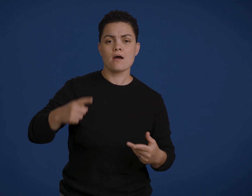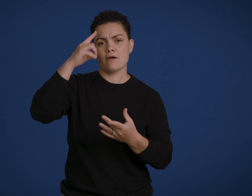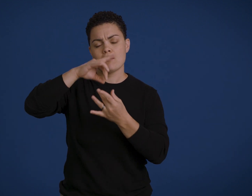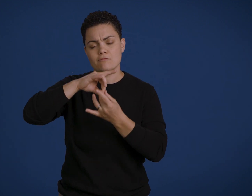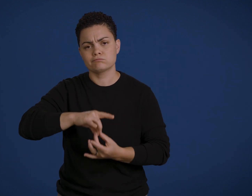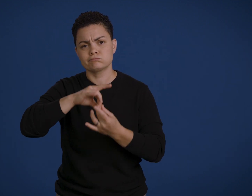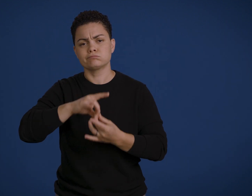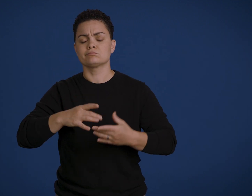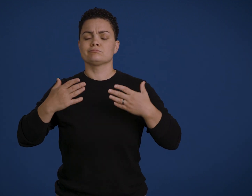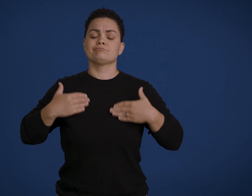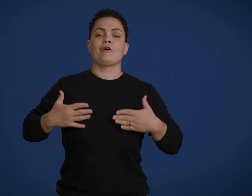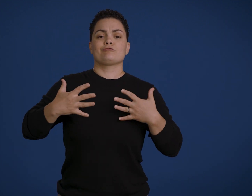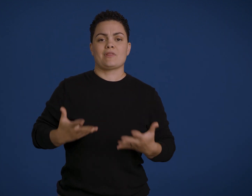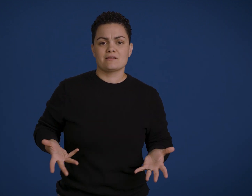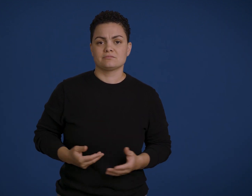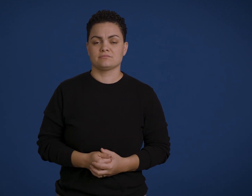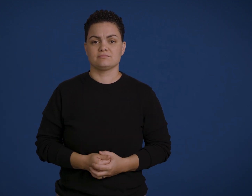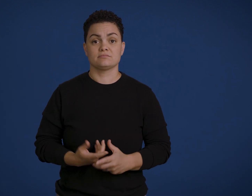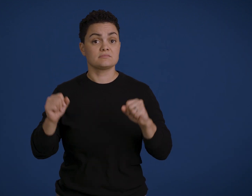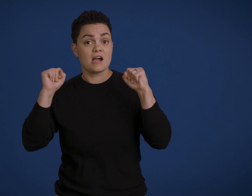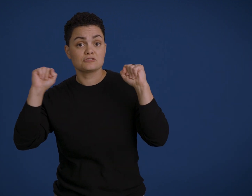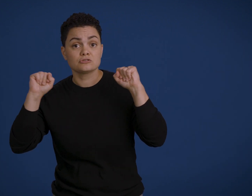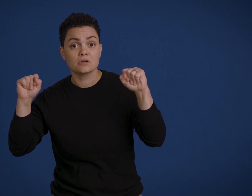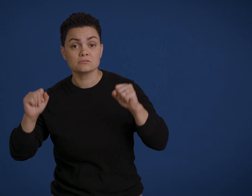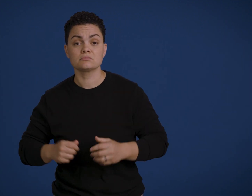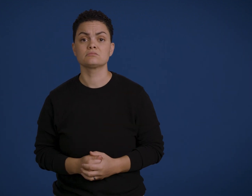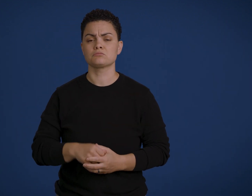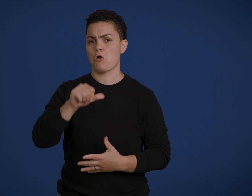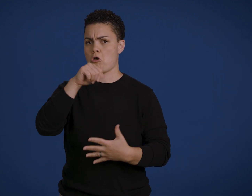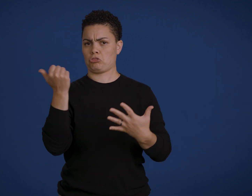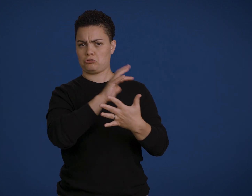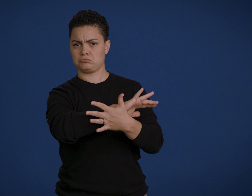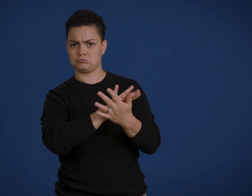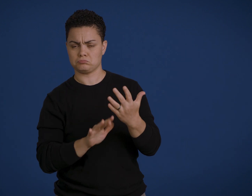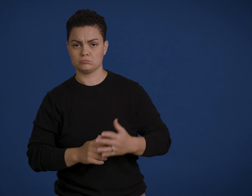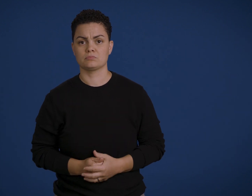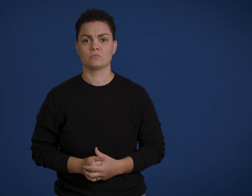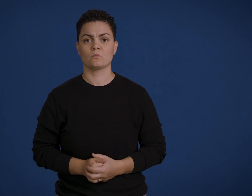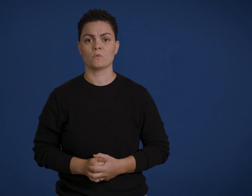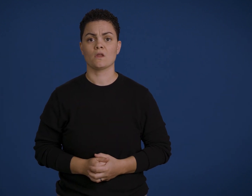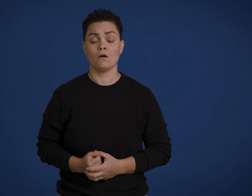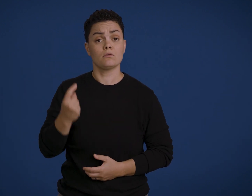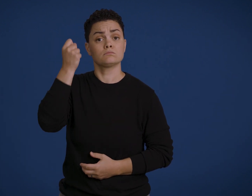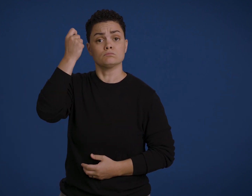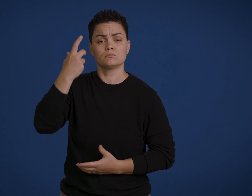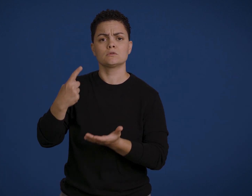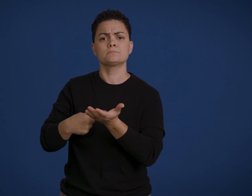relaxation techniques, exercise, and other skills-based treatments.